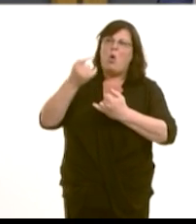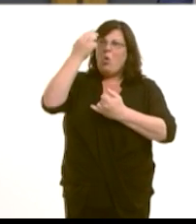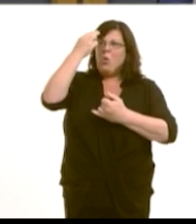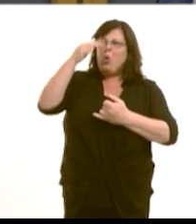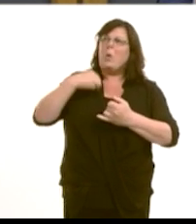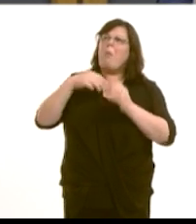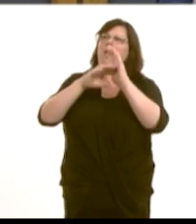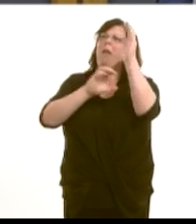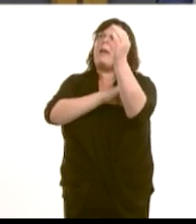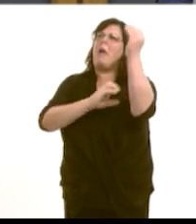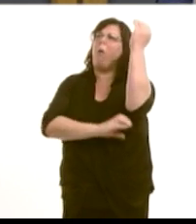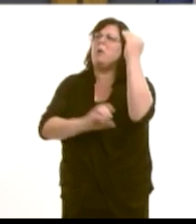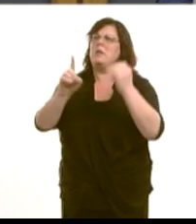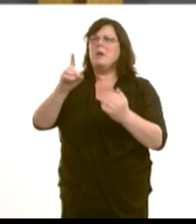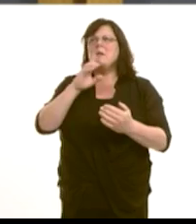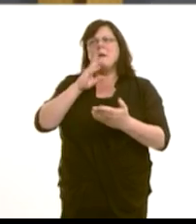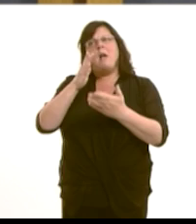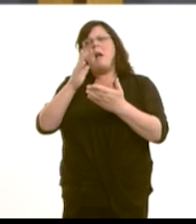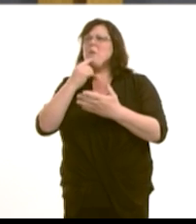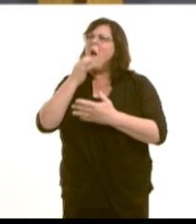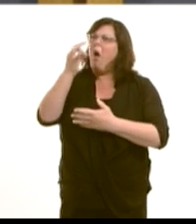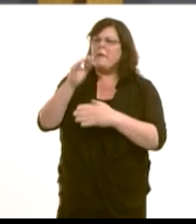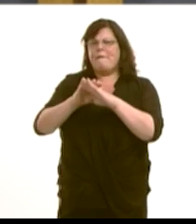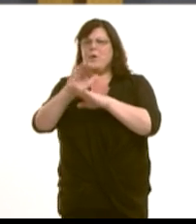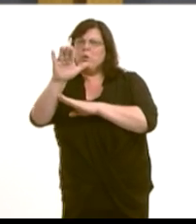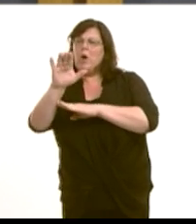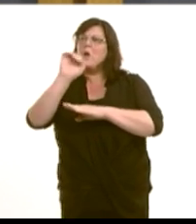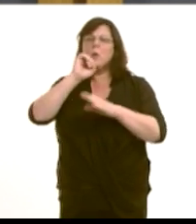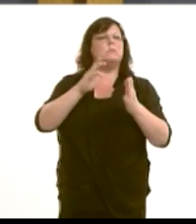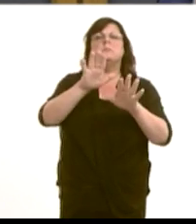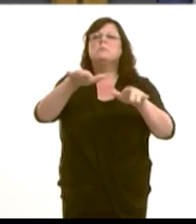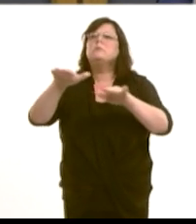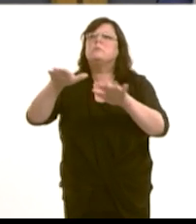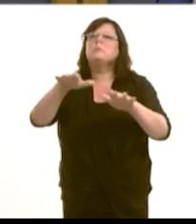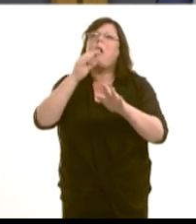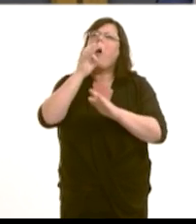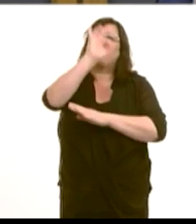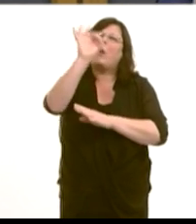I would suggest, in future, you behave in a moreó Y Llywydd / The Presiding Officer: This is a question. This is a question. Ask a question, please, Mr McEvoy.